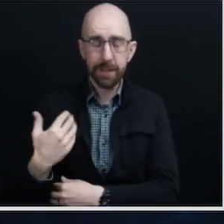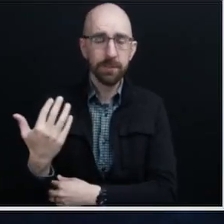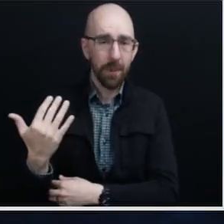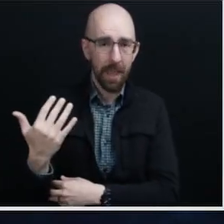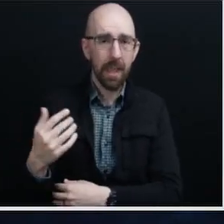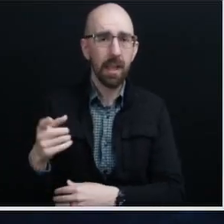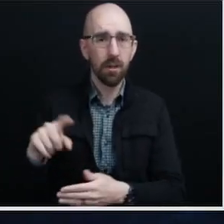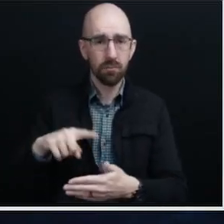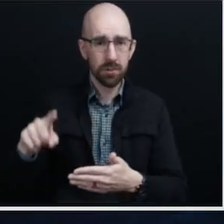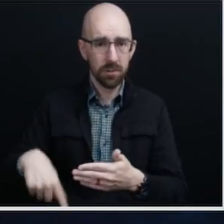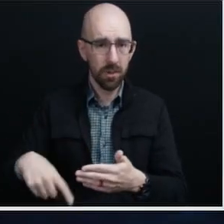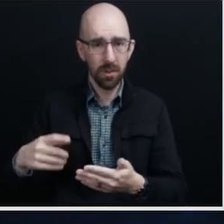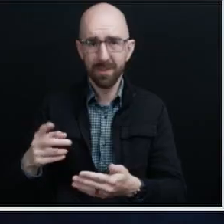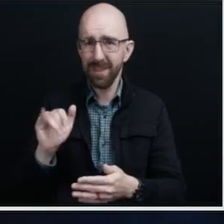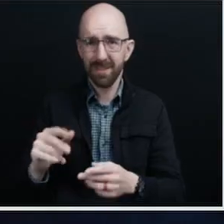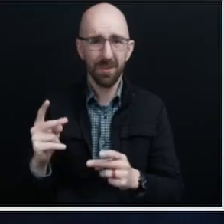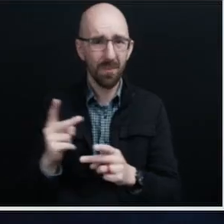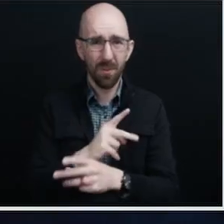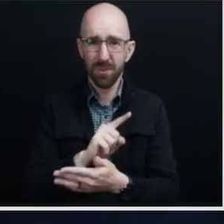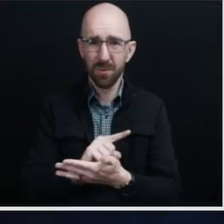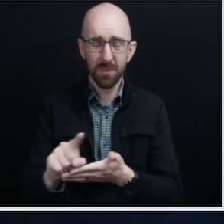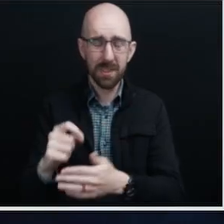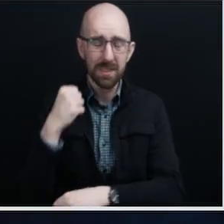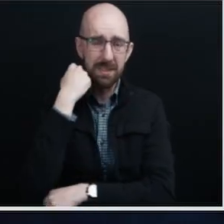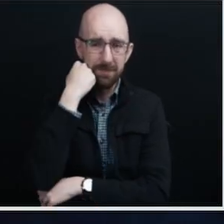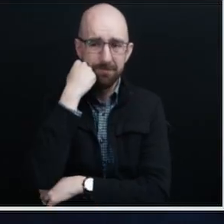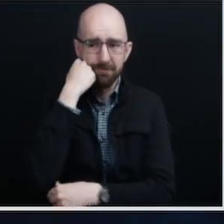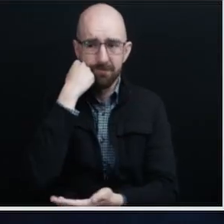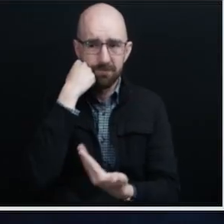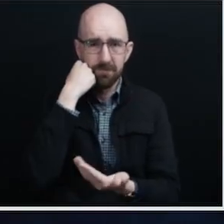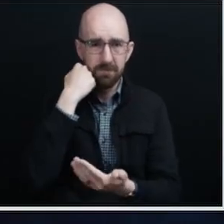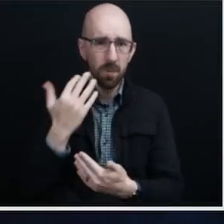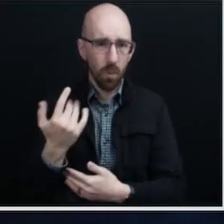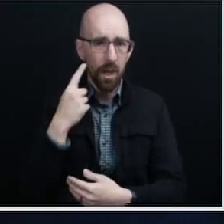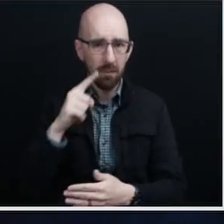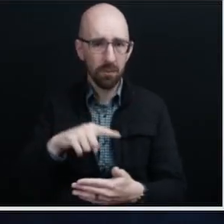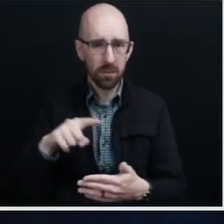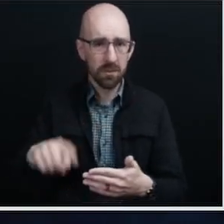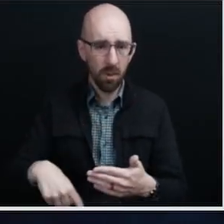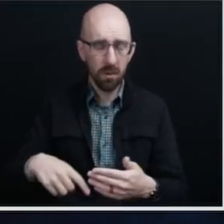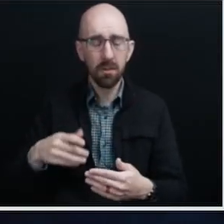you know week just waiting for the results. Um during that time I had reached out to KU kind